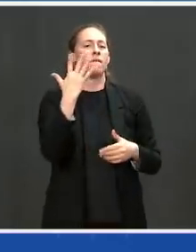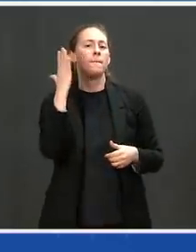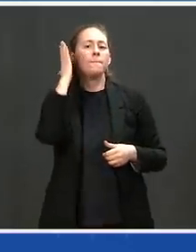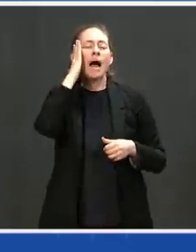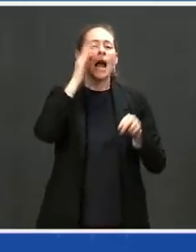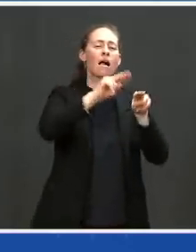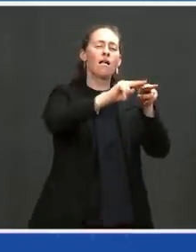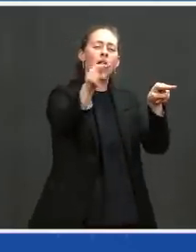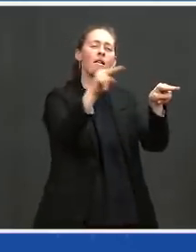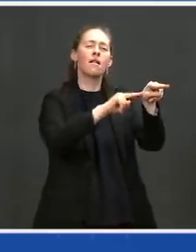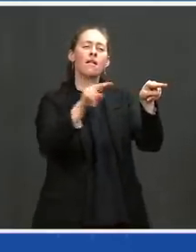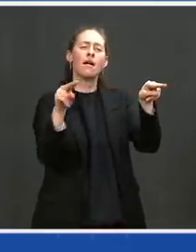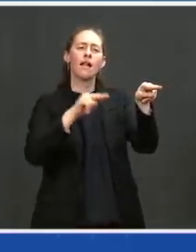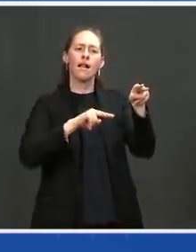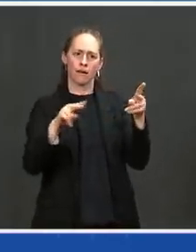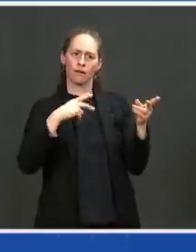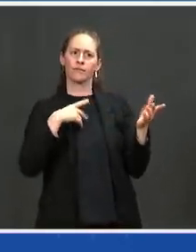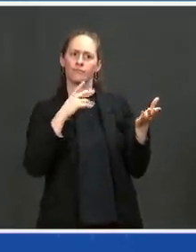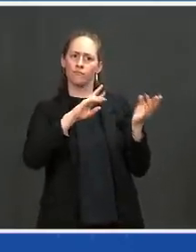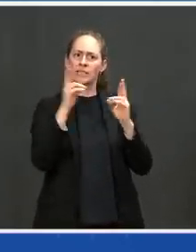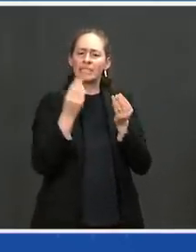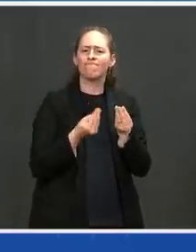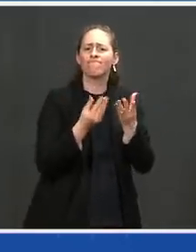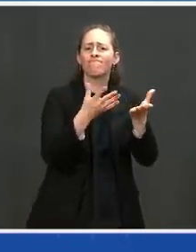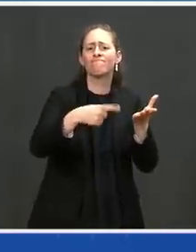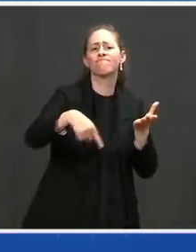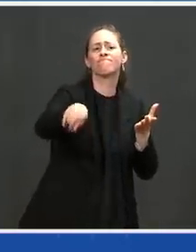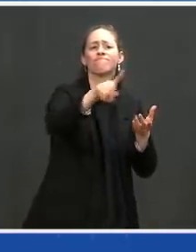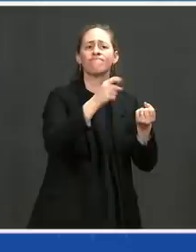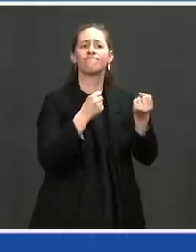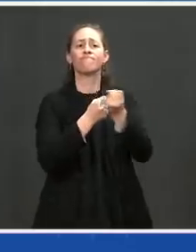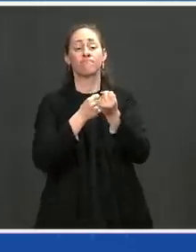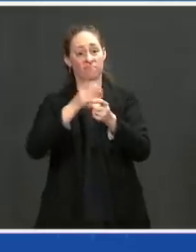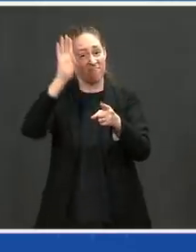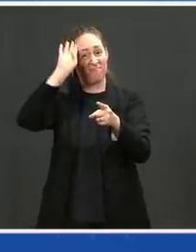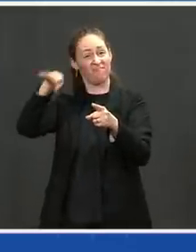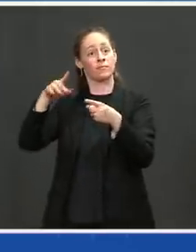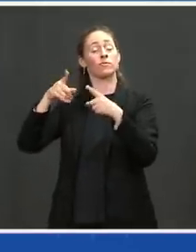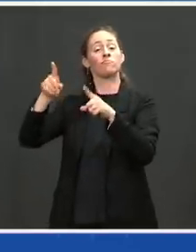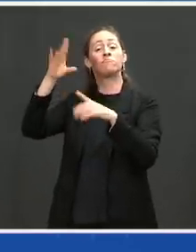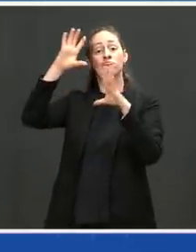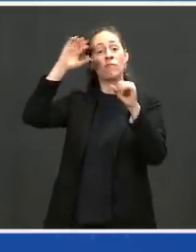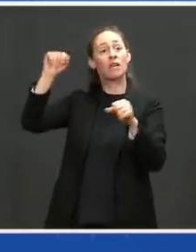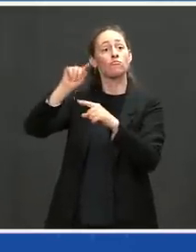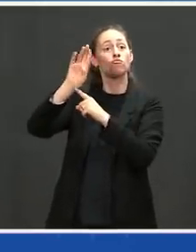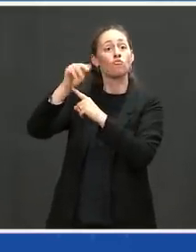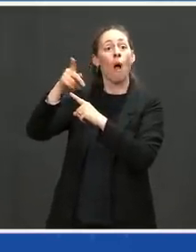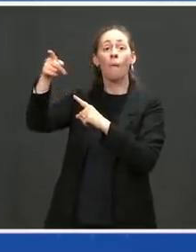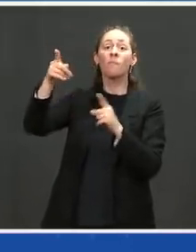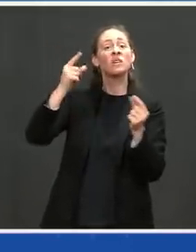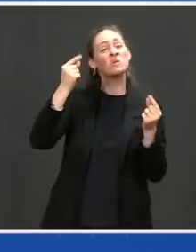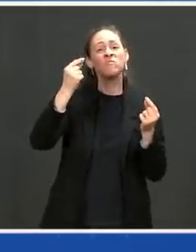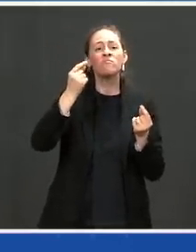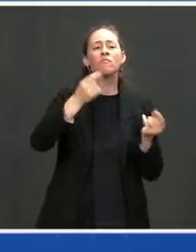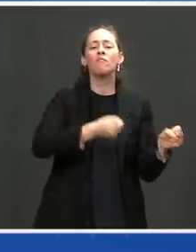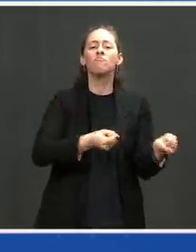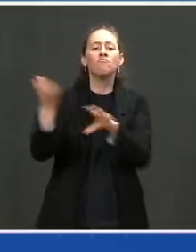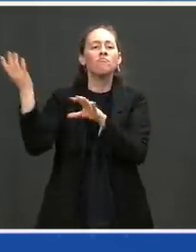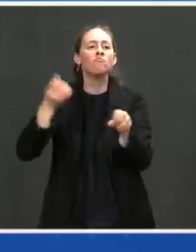and built upon that Trump dismantled. It's going to take time. And the other thing we're doing, I might add --